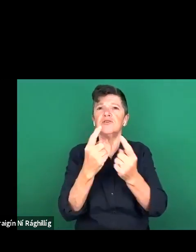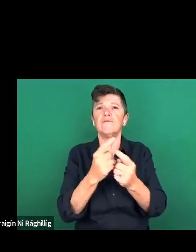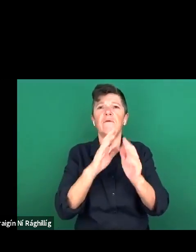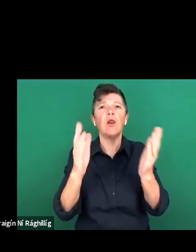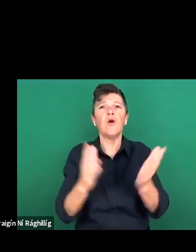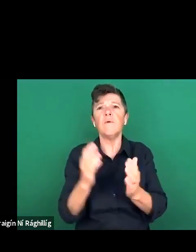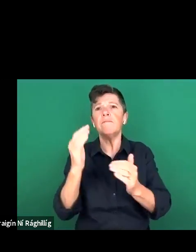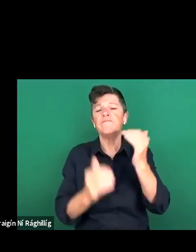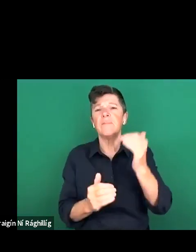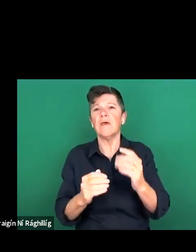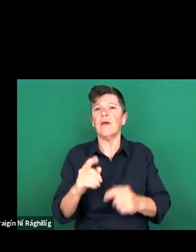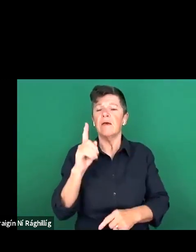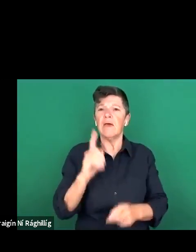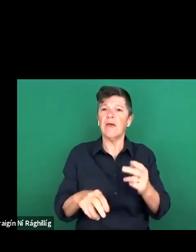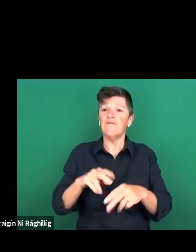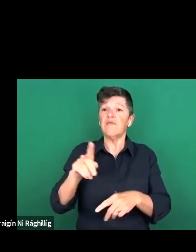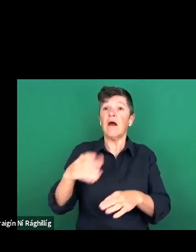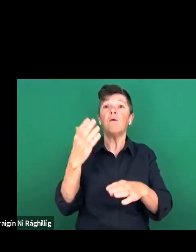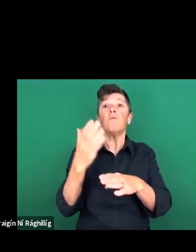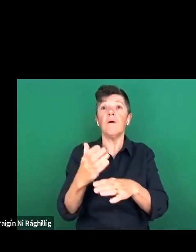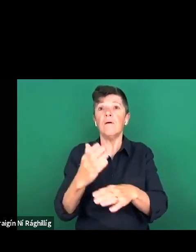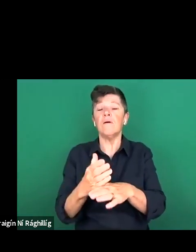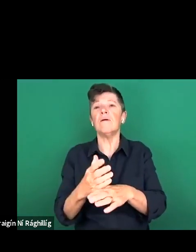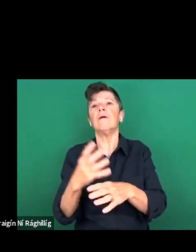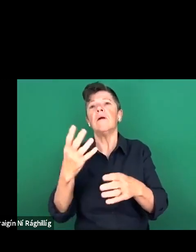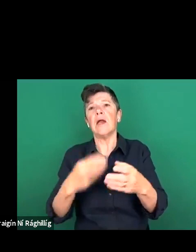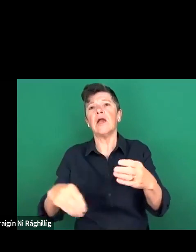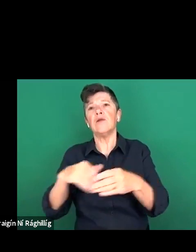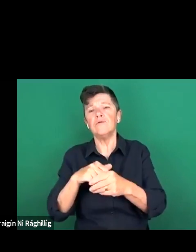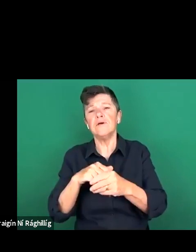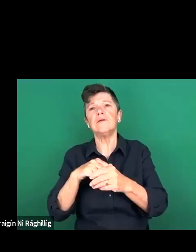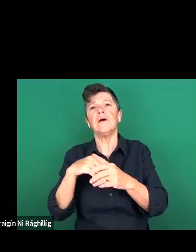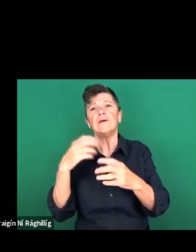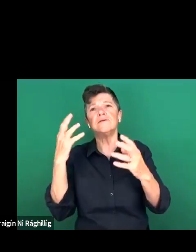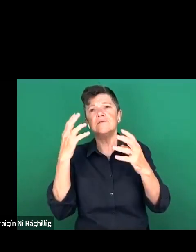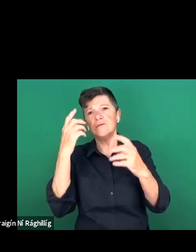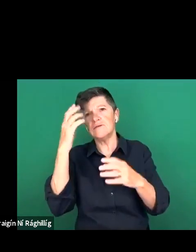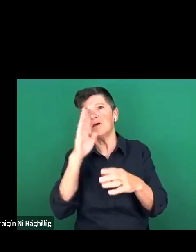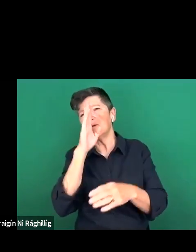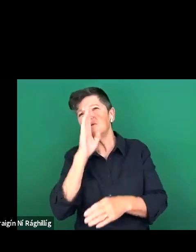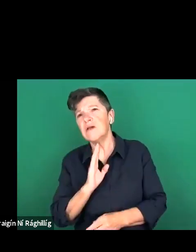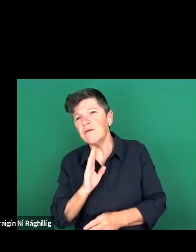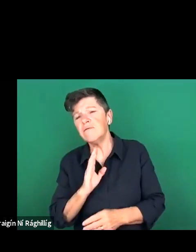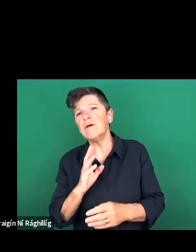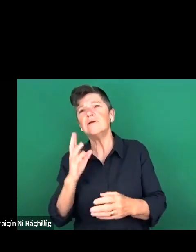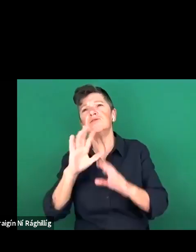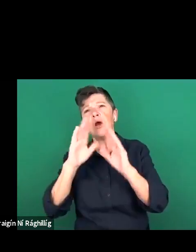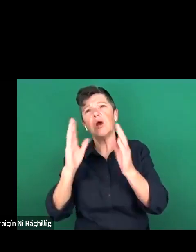simply countries in need of repair after colonialism